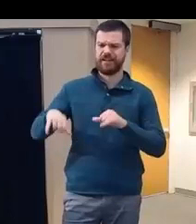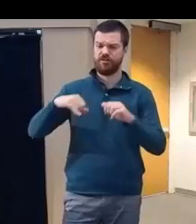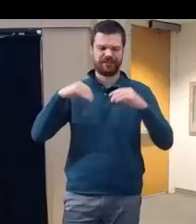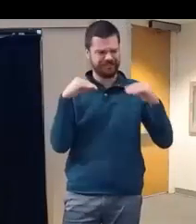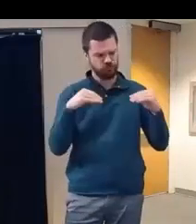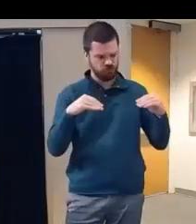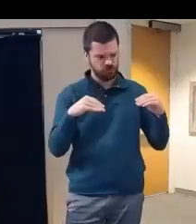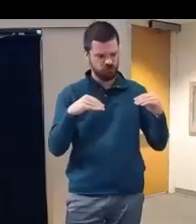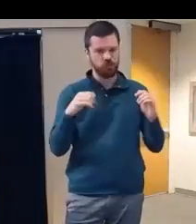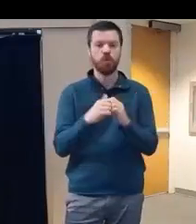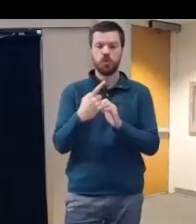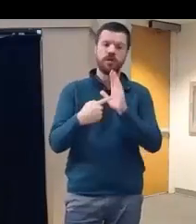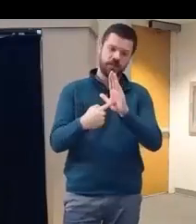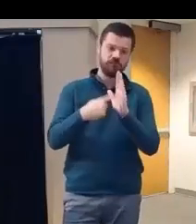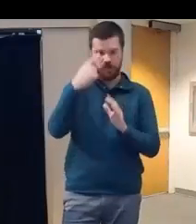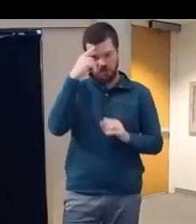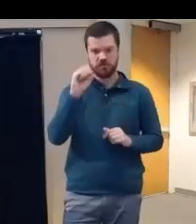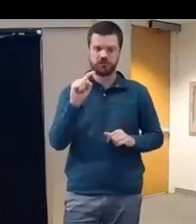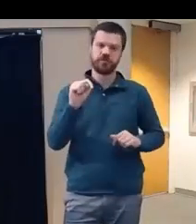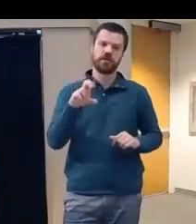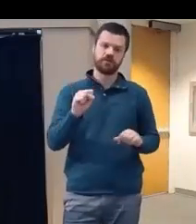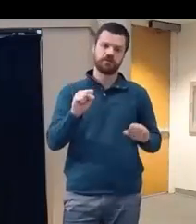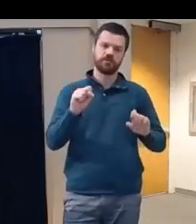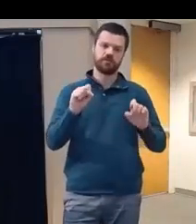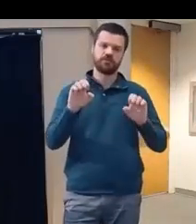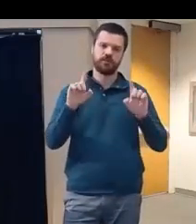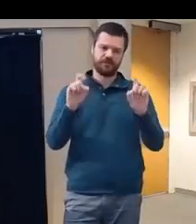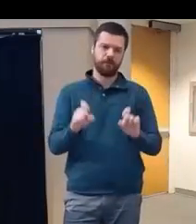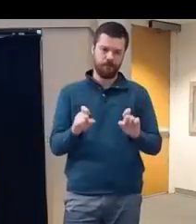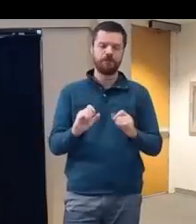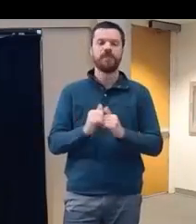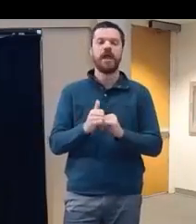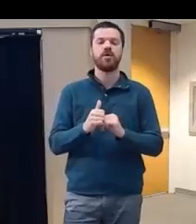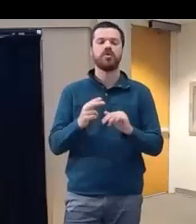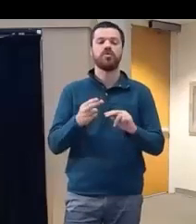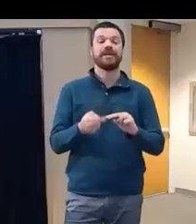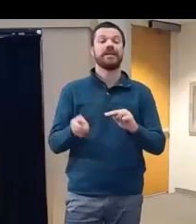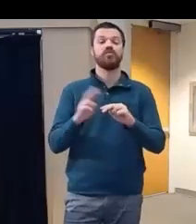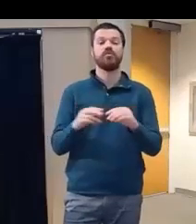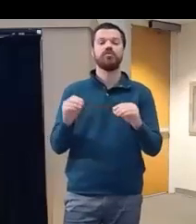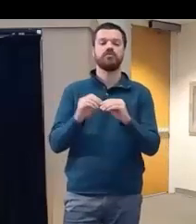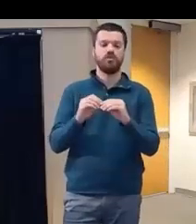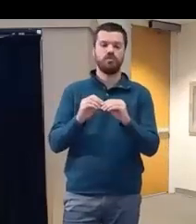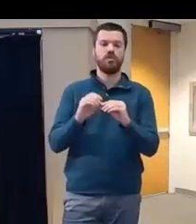in one example mental stats exam how to increase objectivity in terms of clerkship grading how to